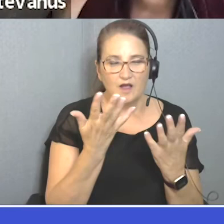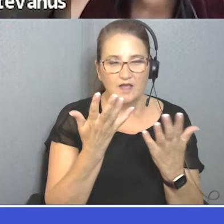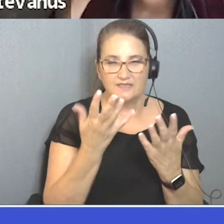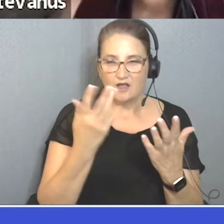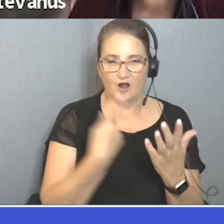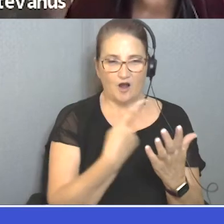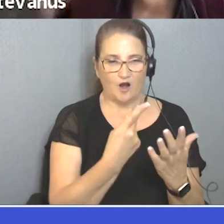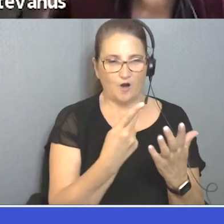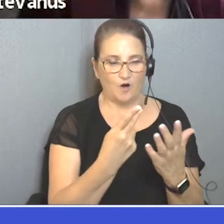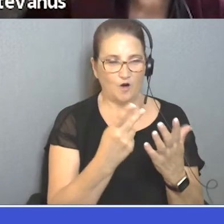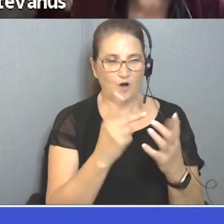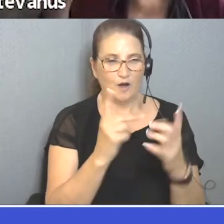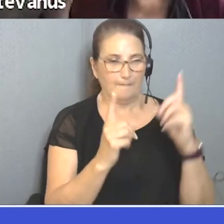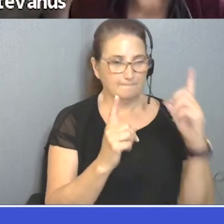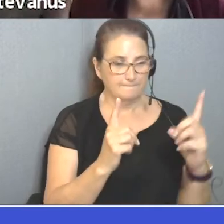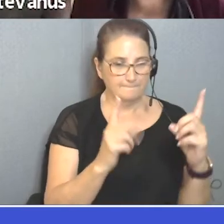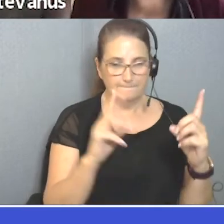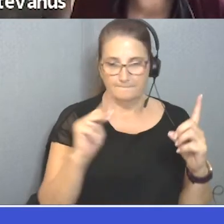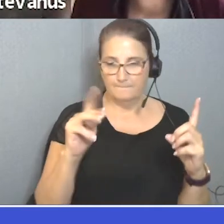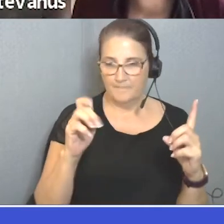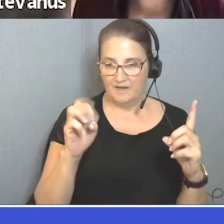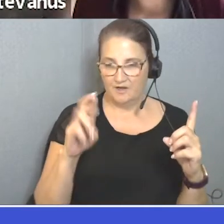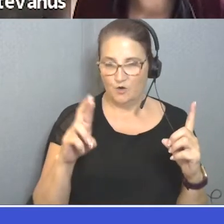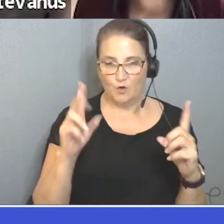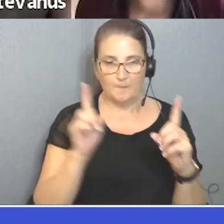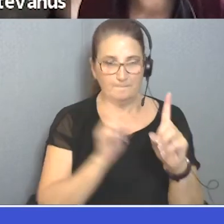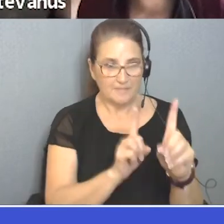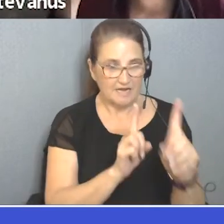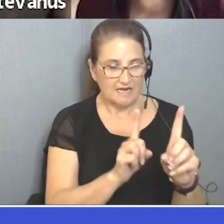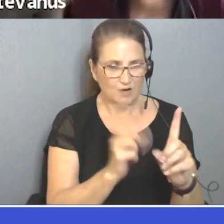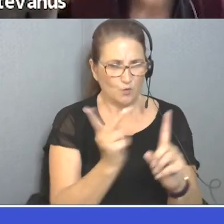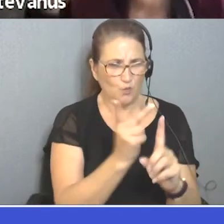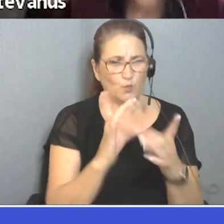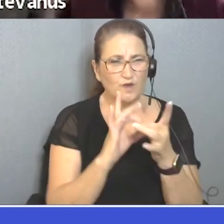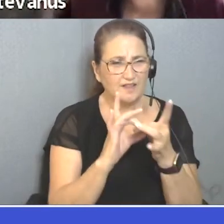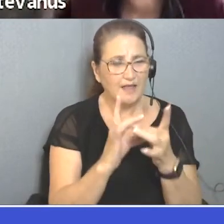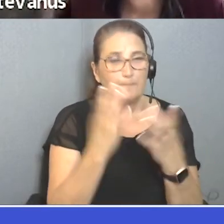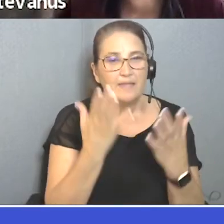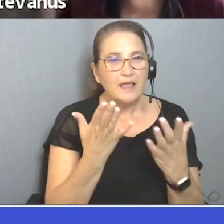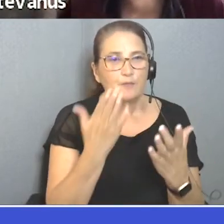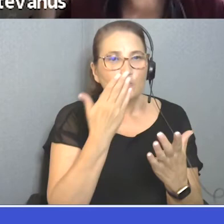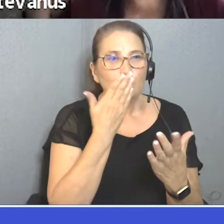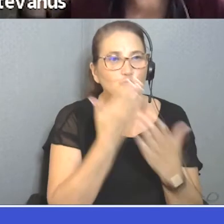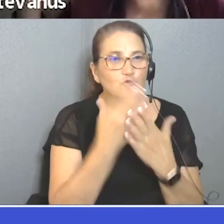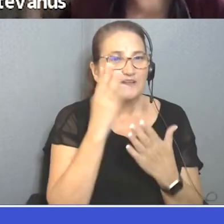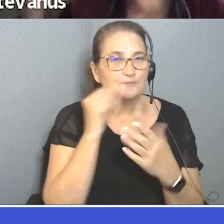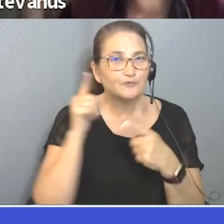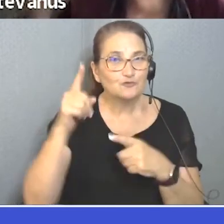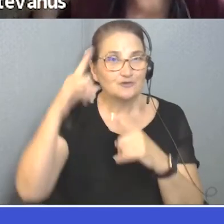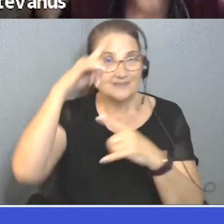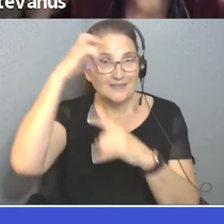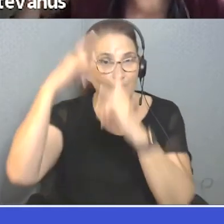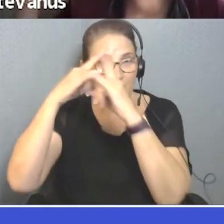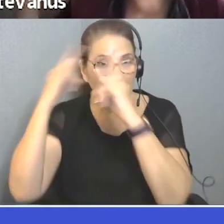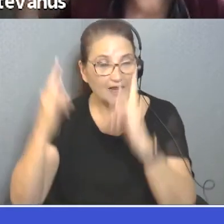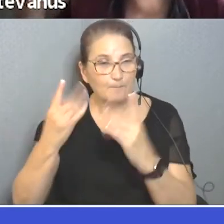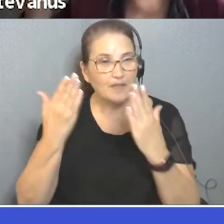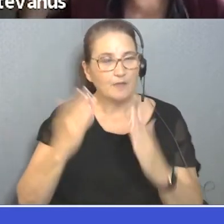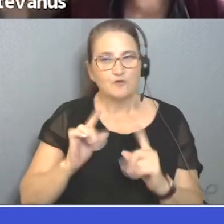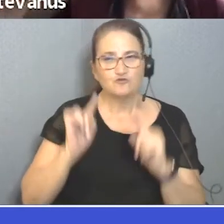mentees or that was something to explore, maybe you could think, what's an analogous relationship to a mentor and mentee, maybe you had a great